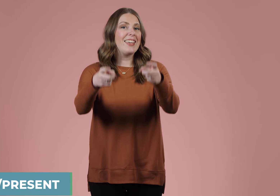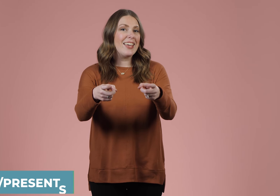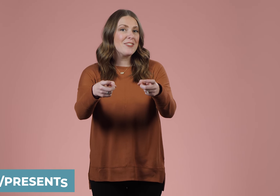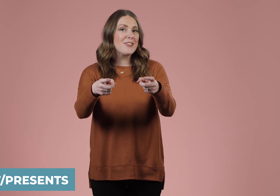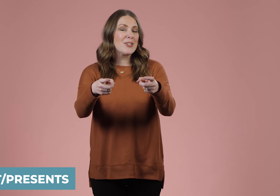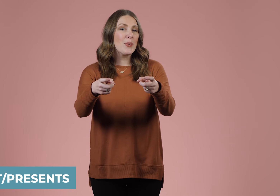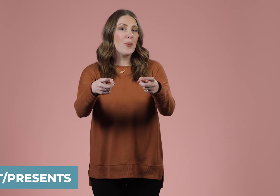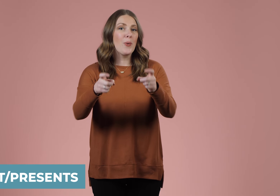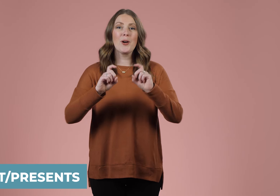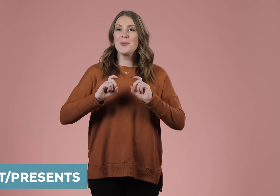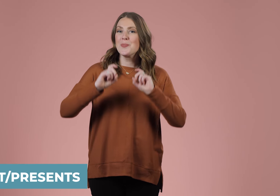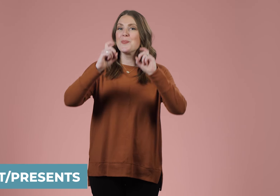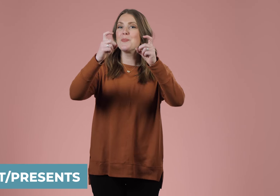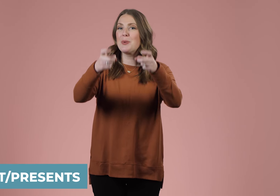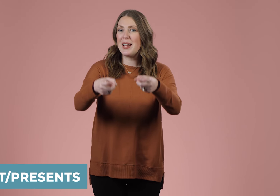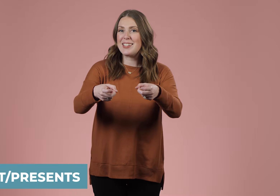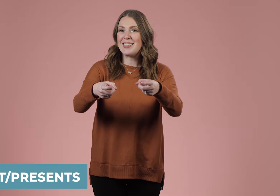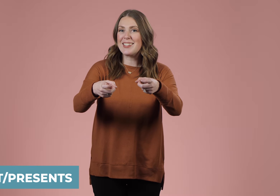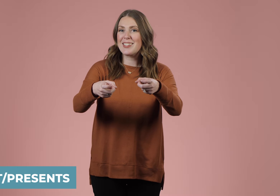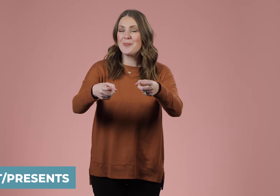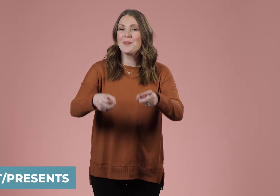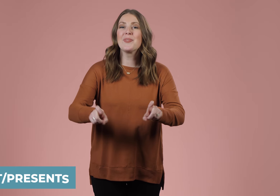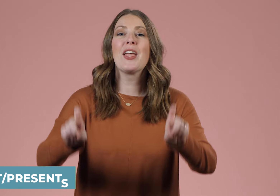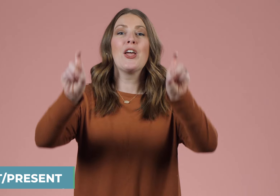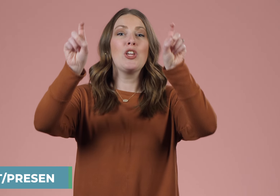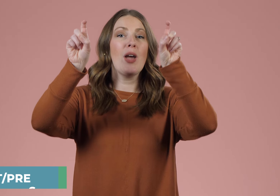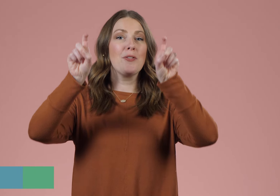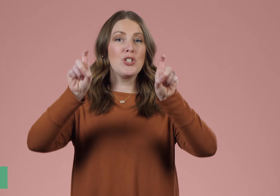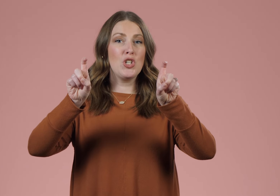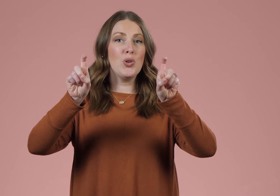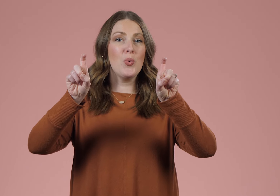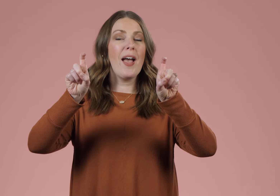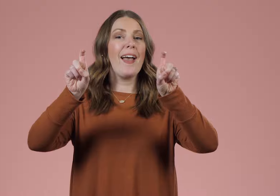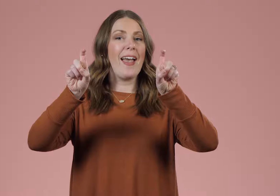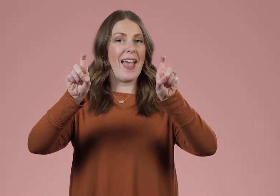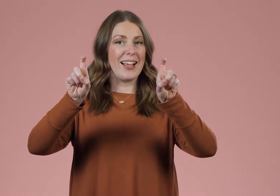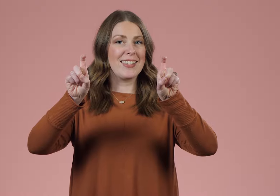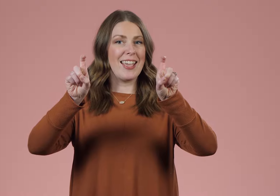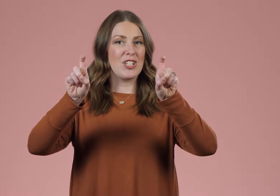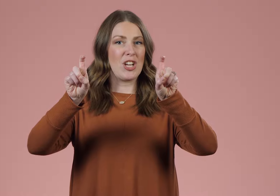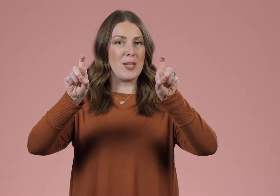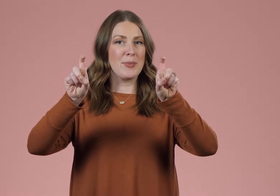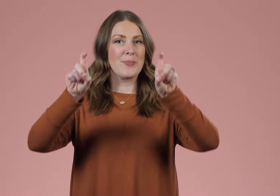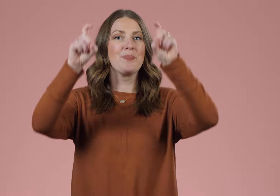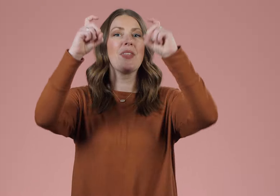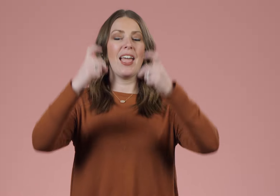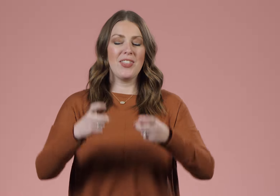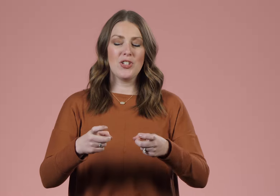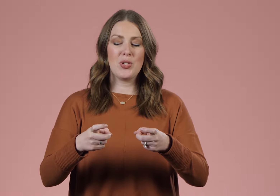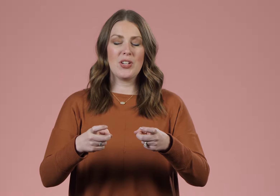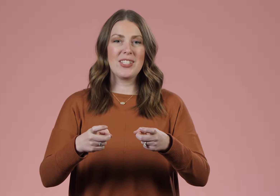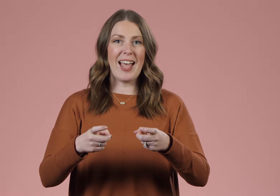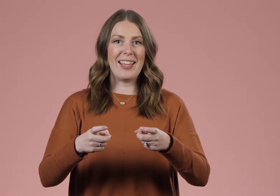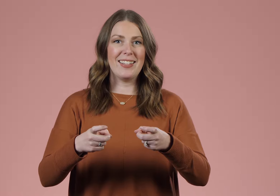Gift or Present You have two X-hand shapes and they're to their side.